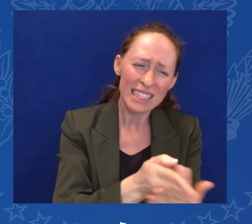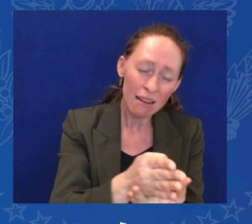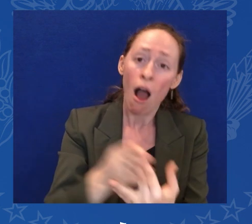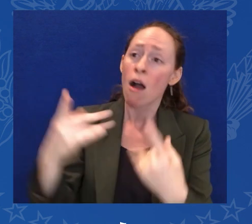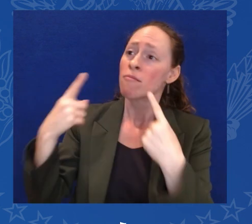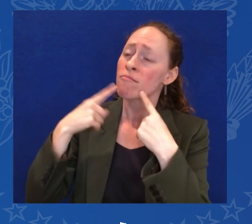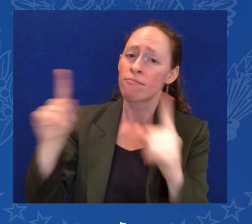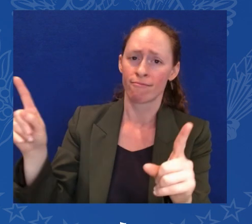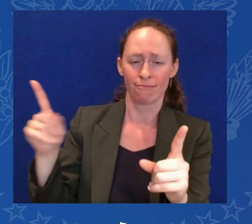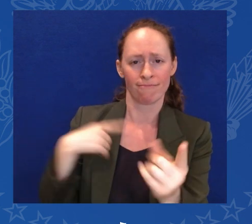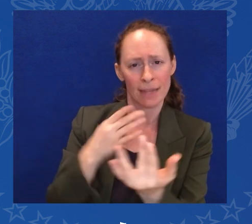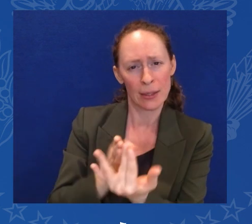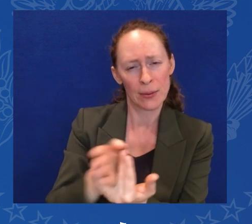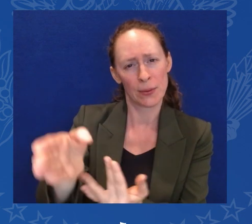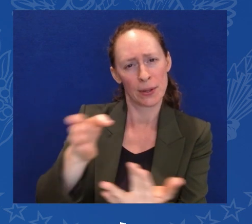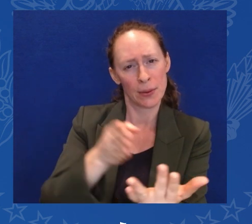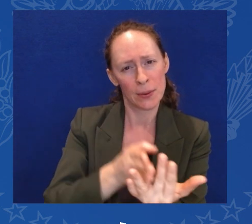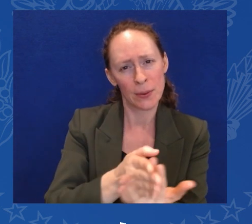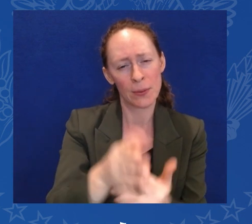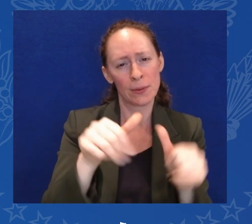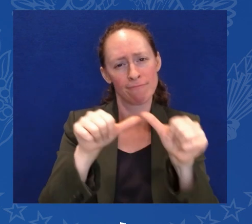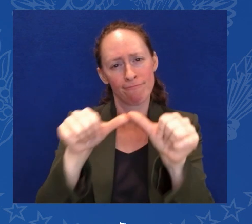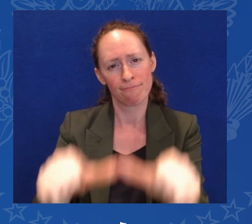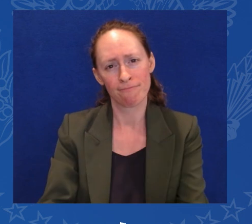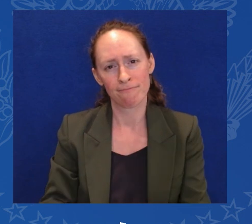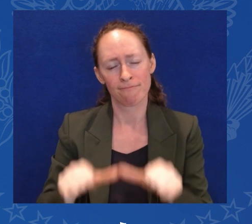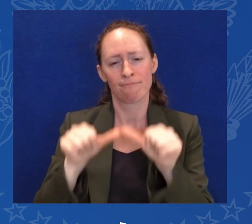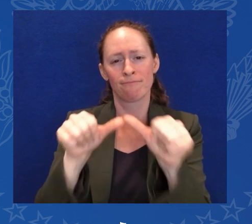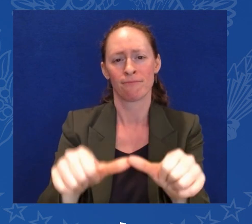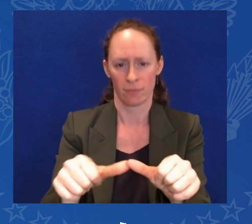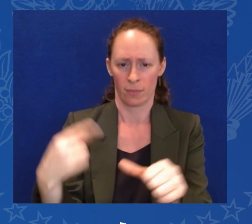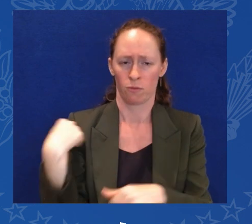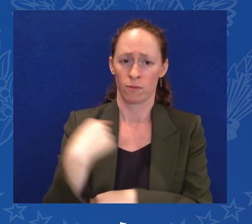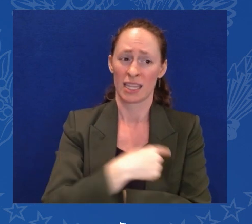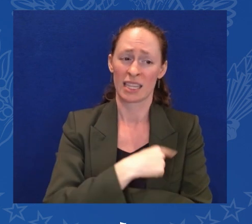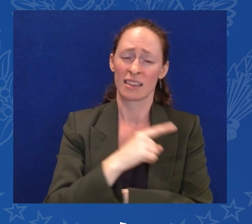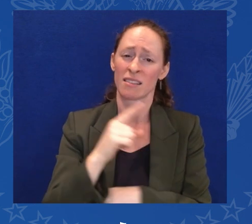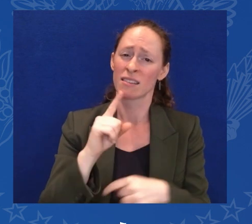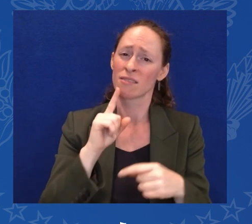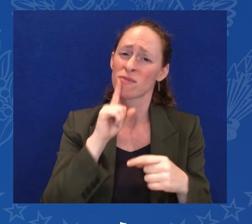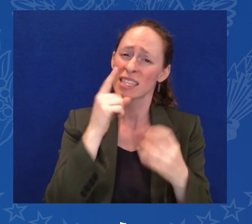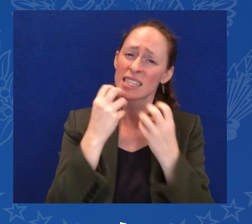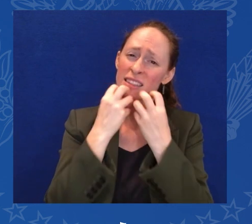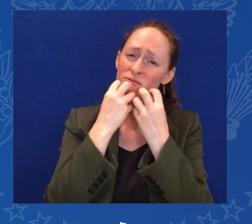we know that we must remember and teach our full history,